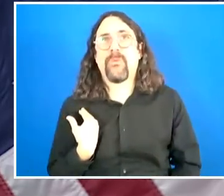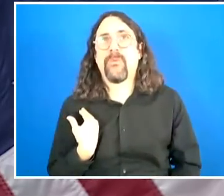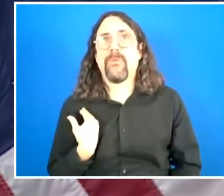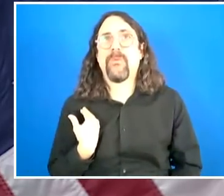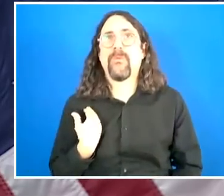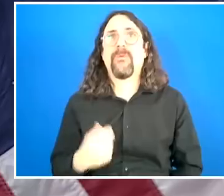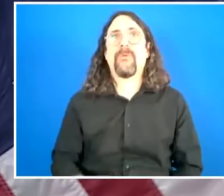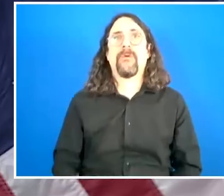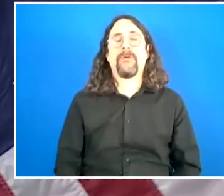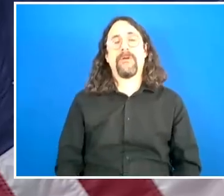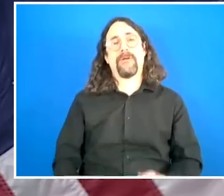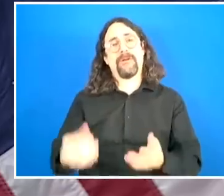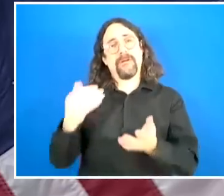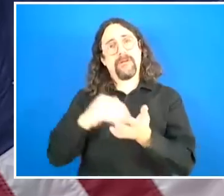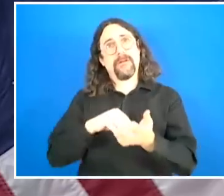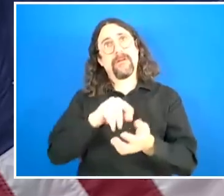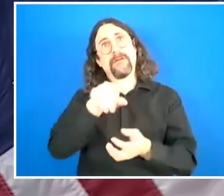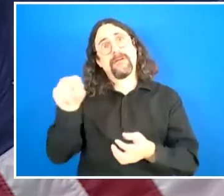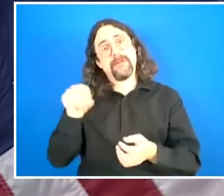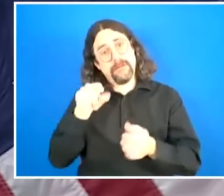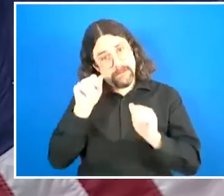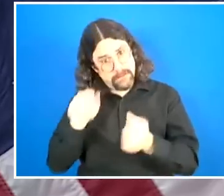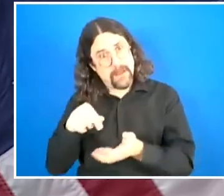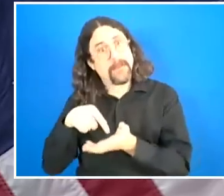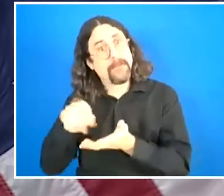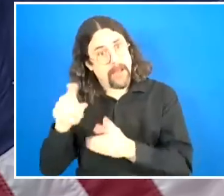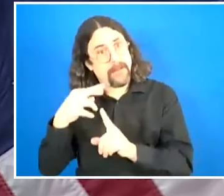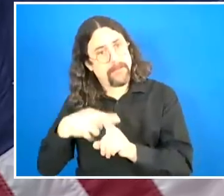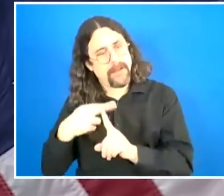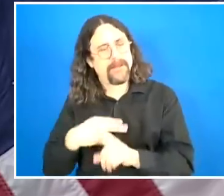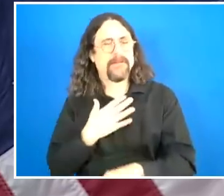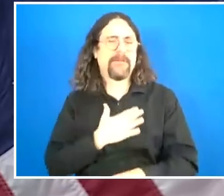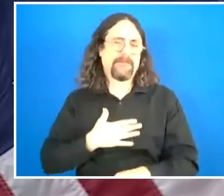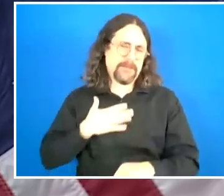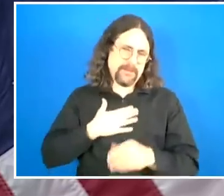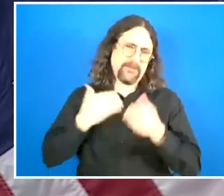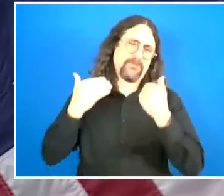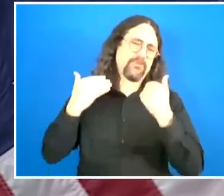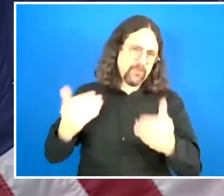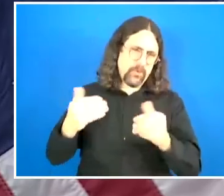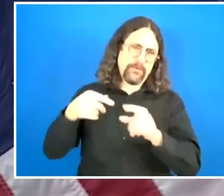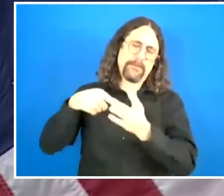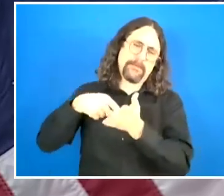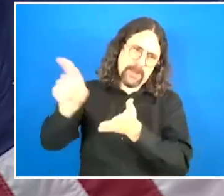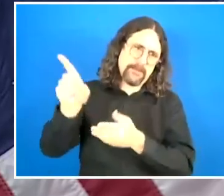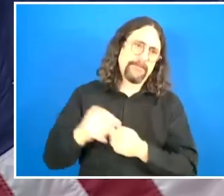YOUSR ECITURY DEPOSIT. IF YOU CAN'T PAY AFTER THAT YOU SHOULD HAVE THE OPTION TO DEFER BUT WITH A